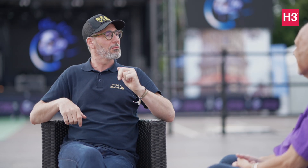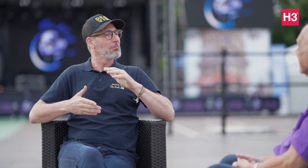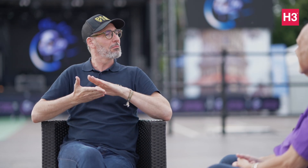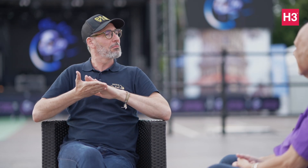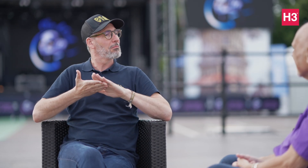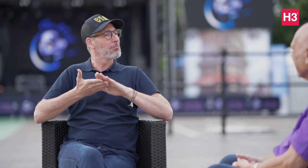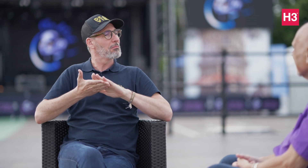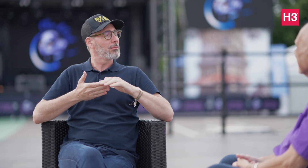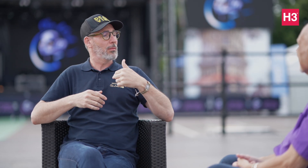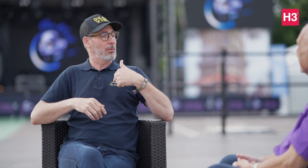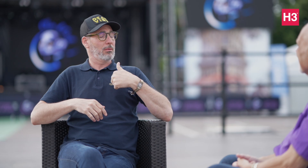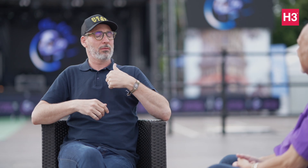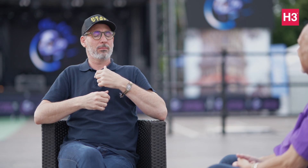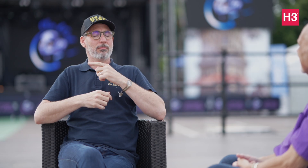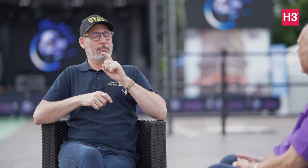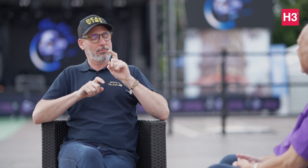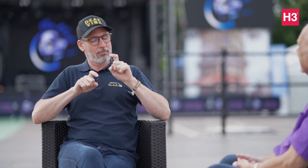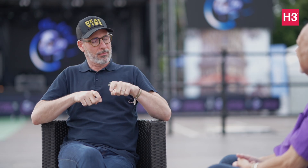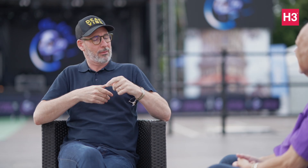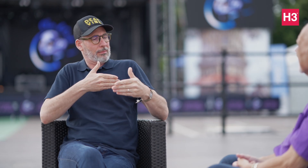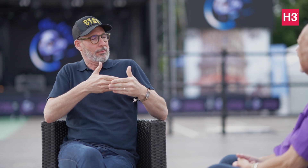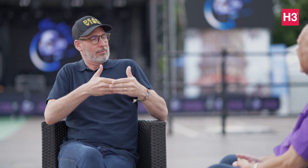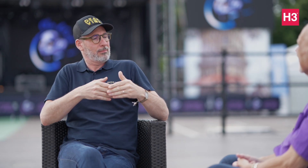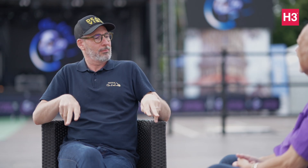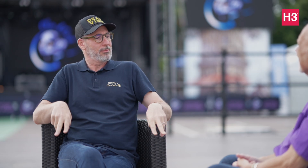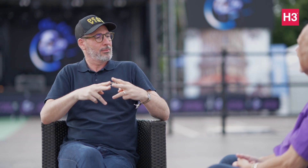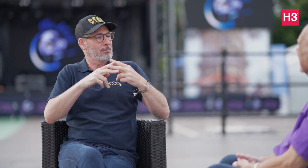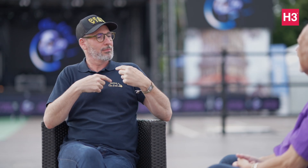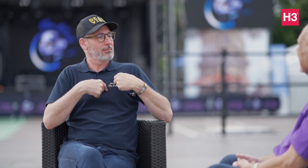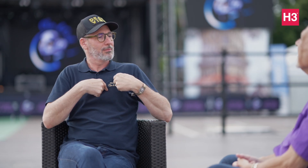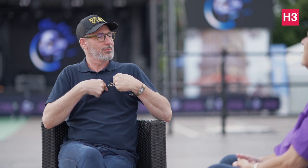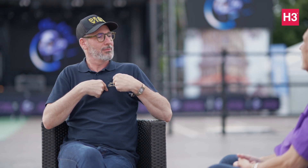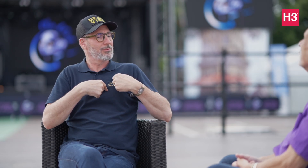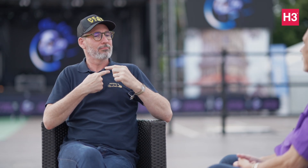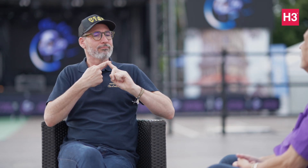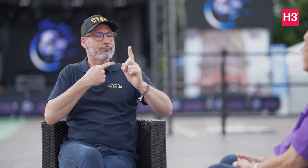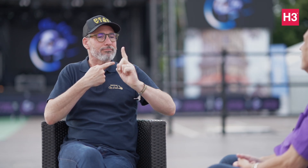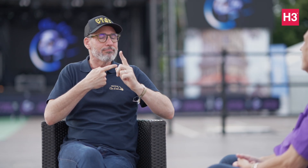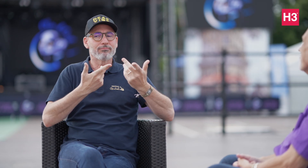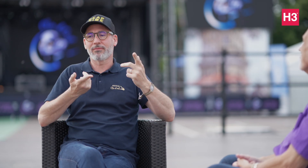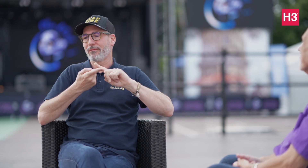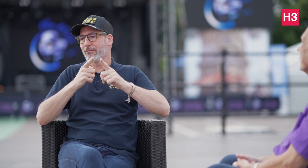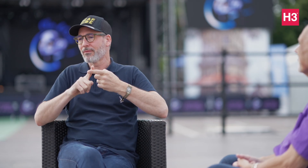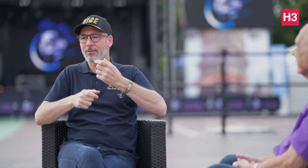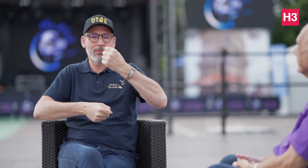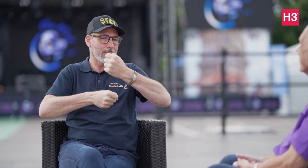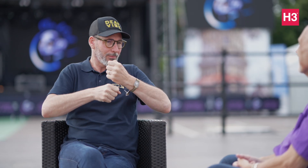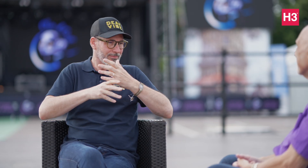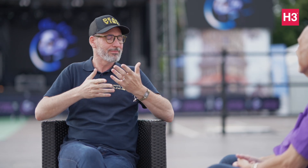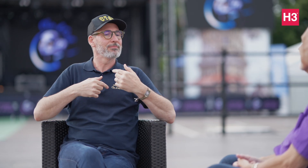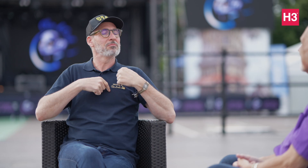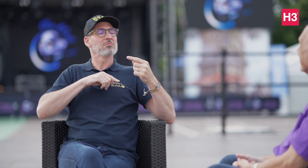I like being close to Paris while also enjoying the benefits